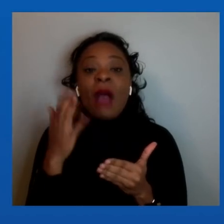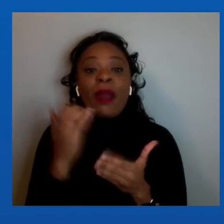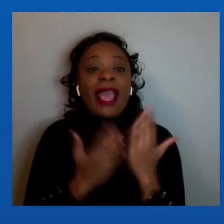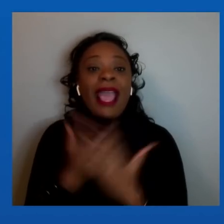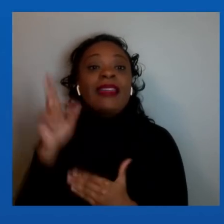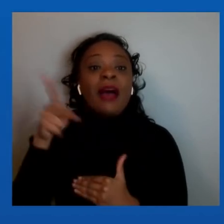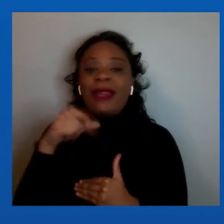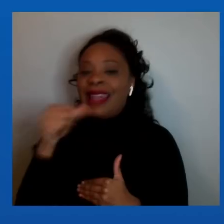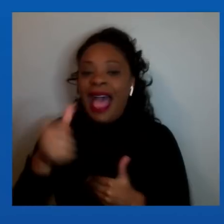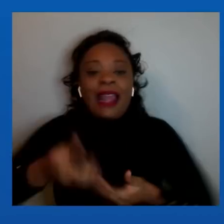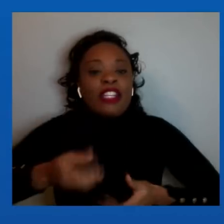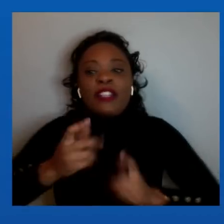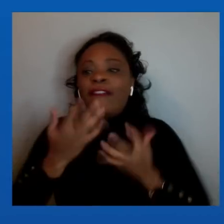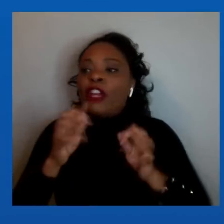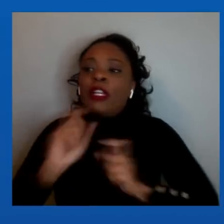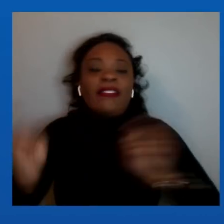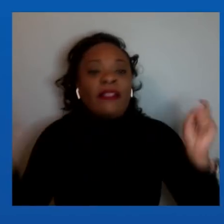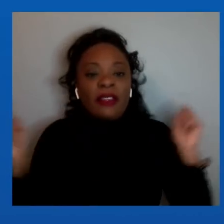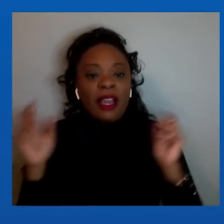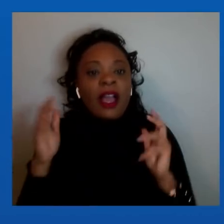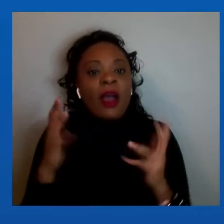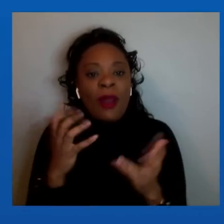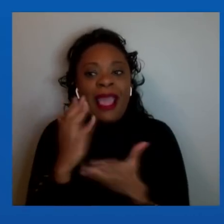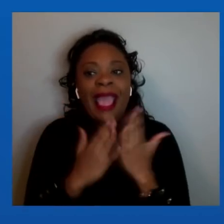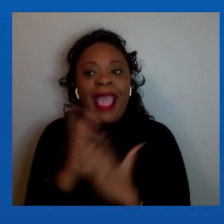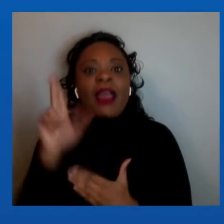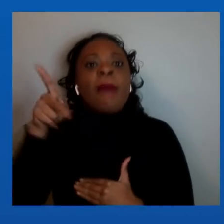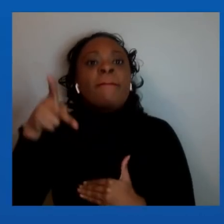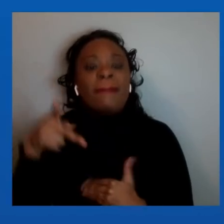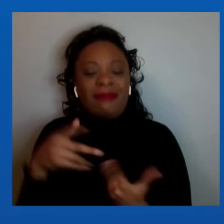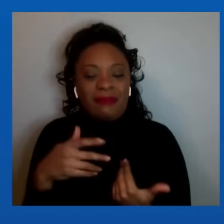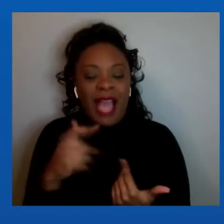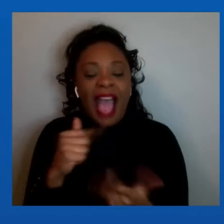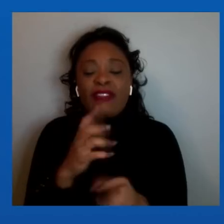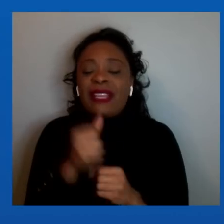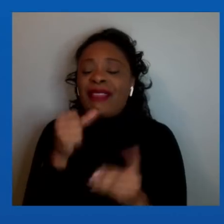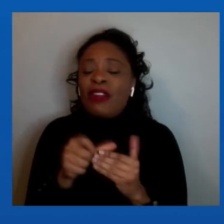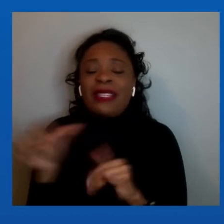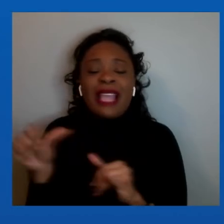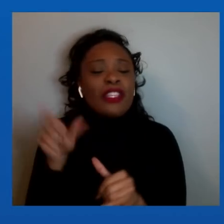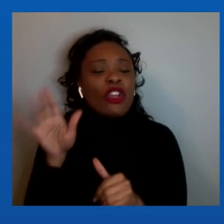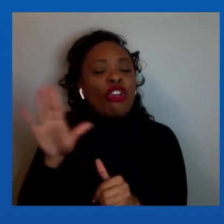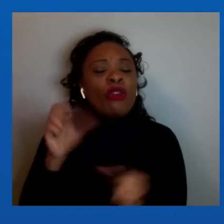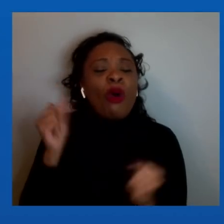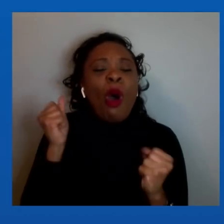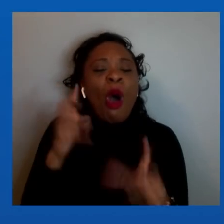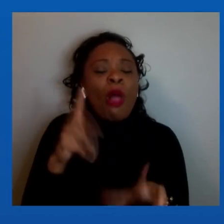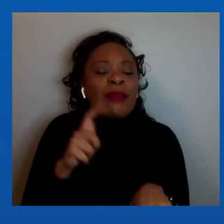And I receive letters like this all the time. The truth is, there are people across our nation